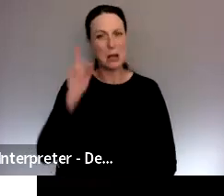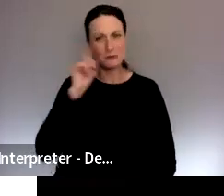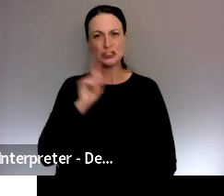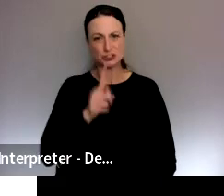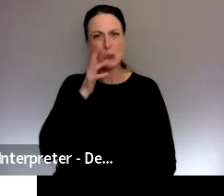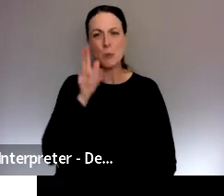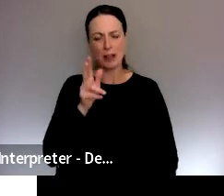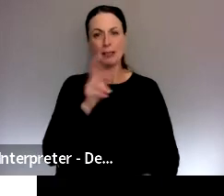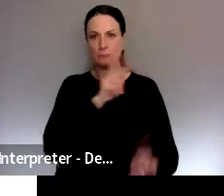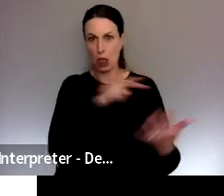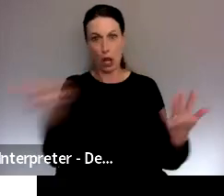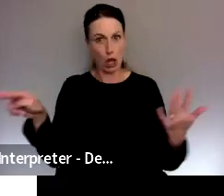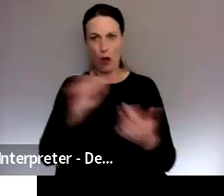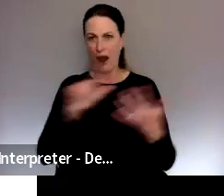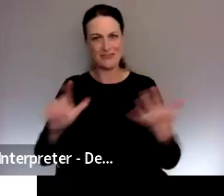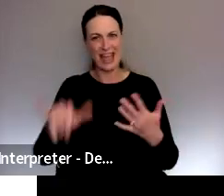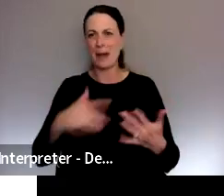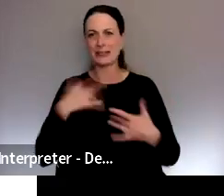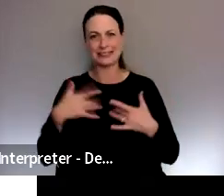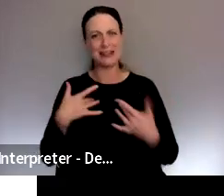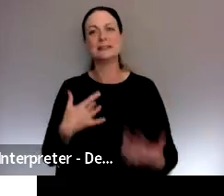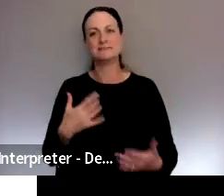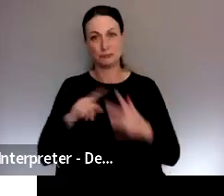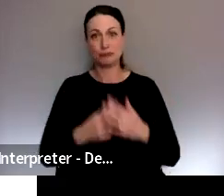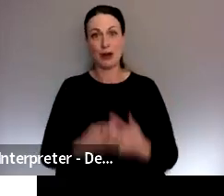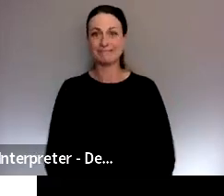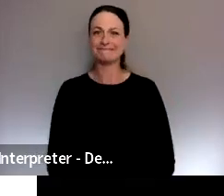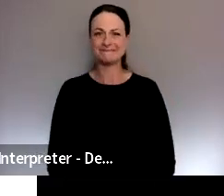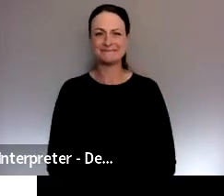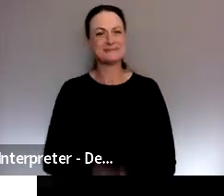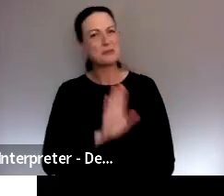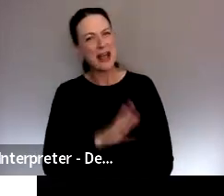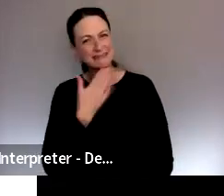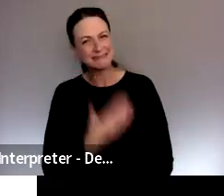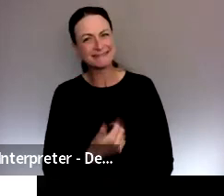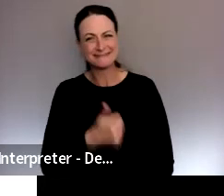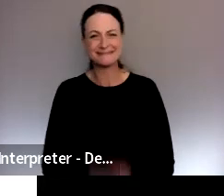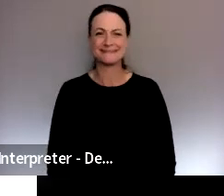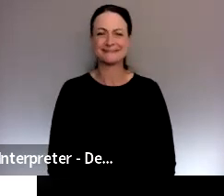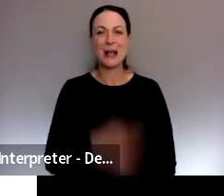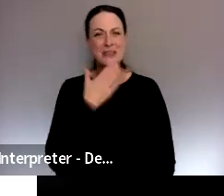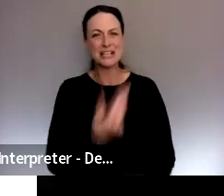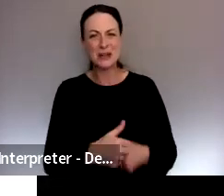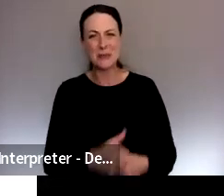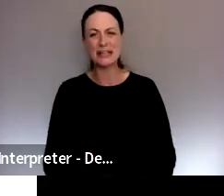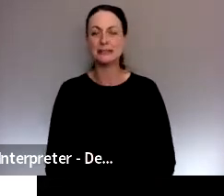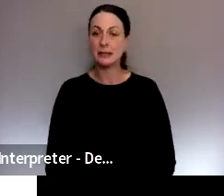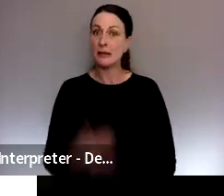I'll definitely be looking into all of this. I'm very excited to get started. Lynn: Great! Thanks for coming.